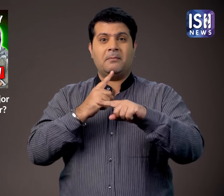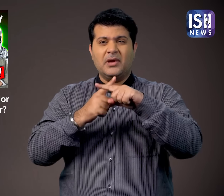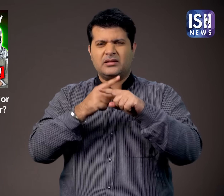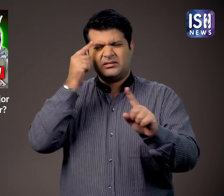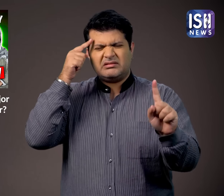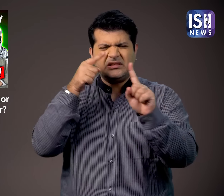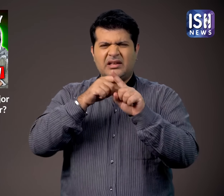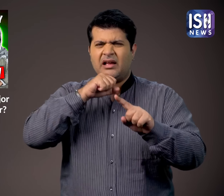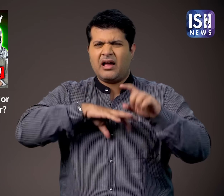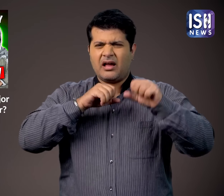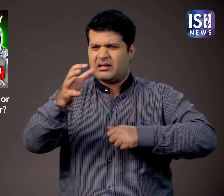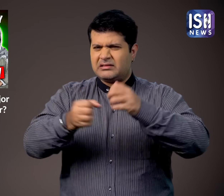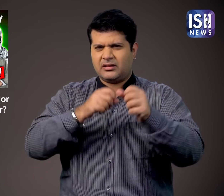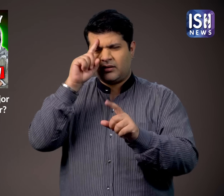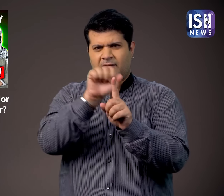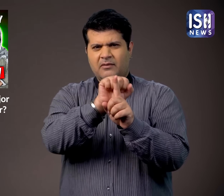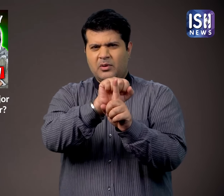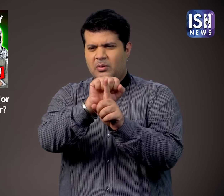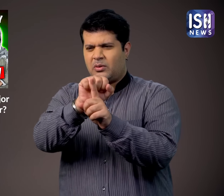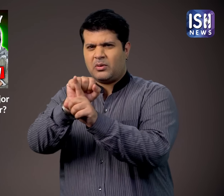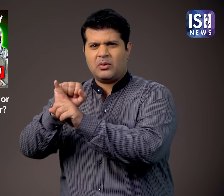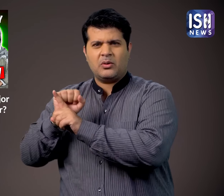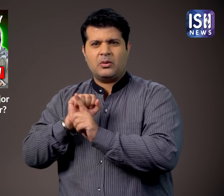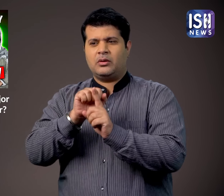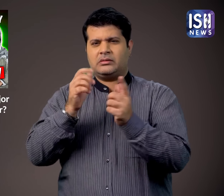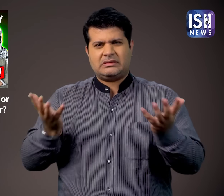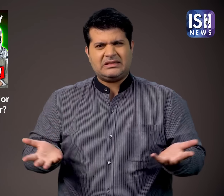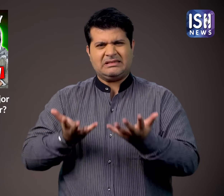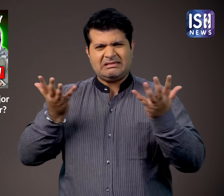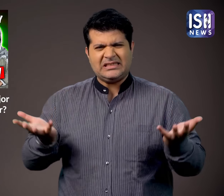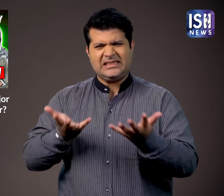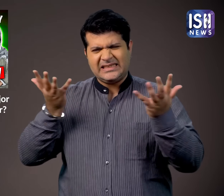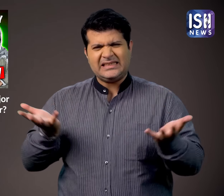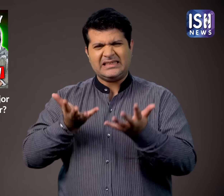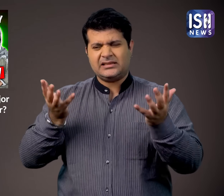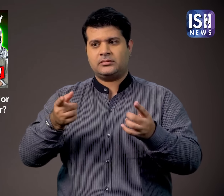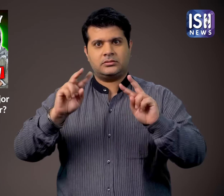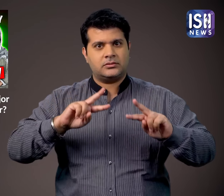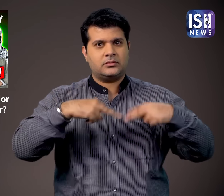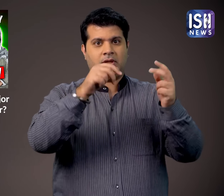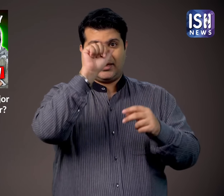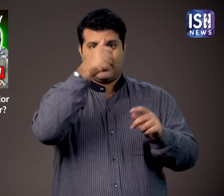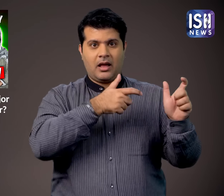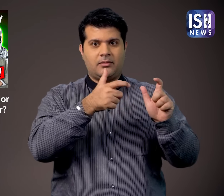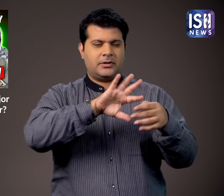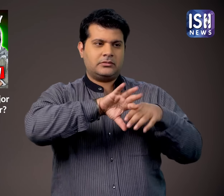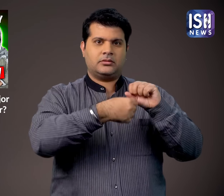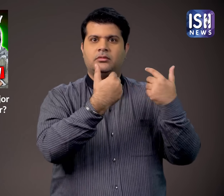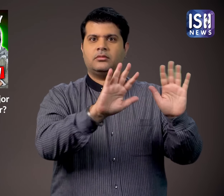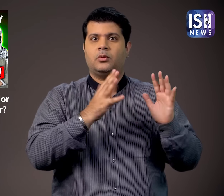and were brainwashing, recruiting, and training local youths to carry out terror attacks against Indian army.